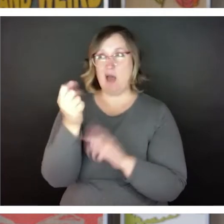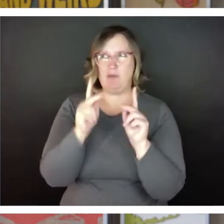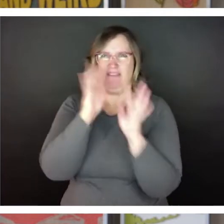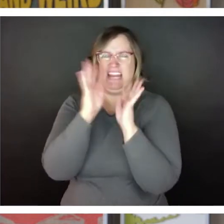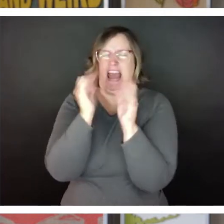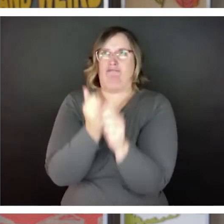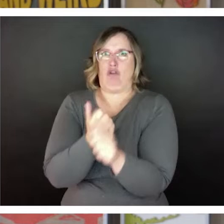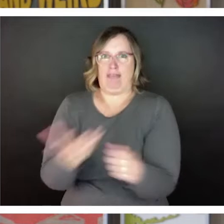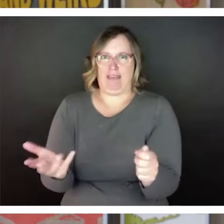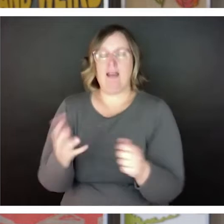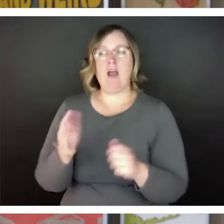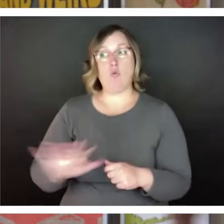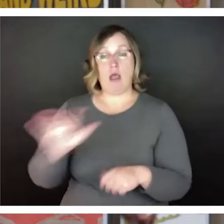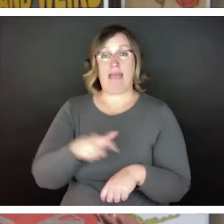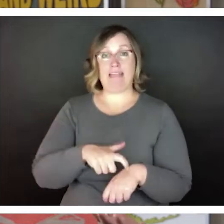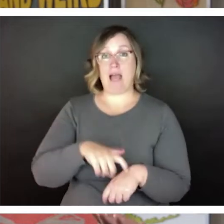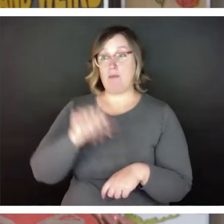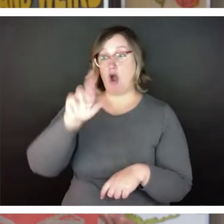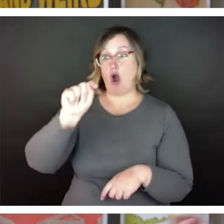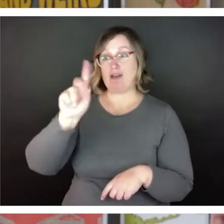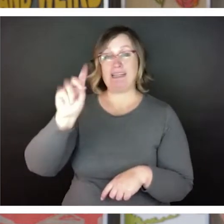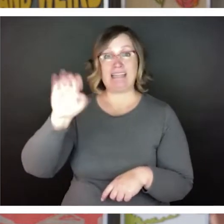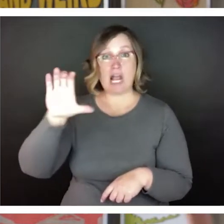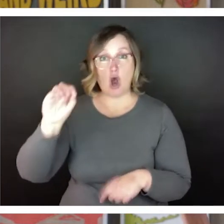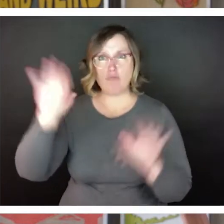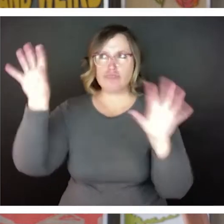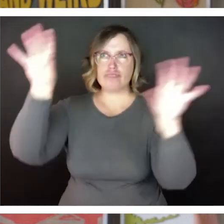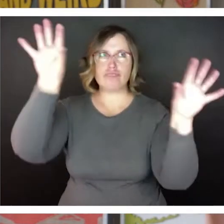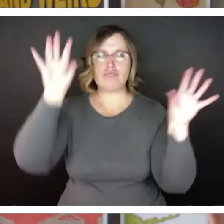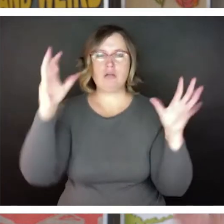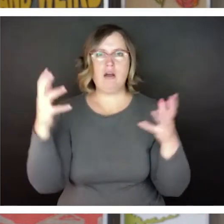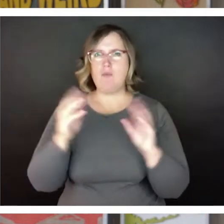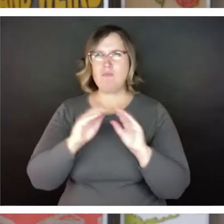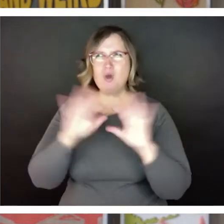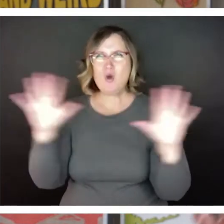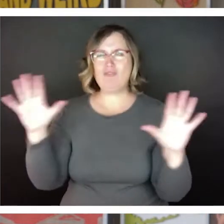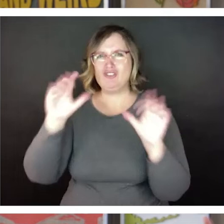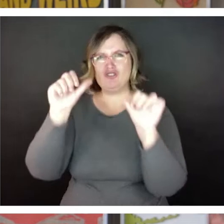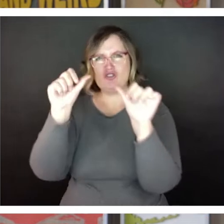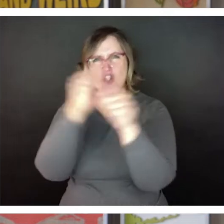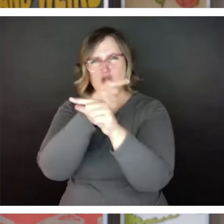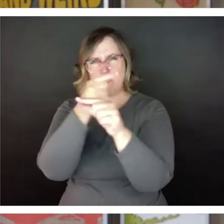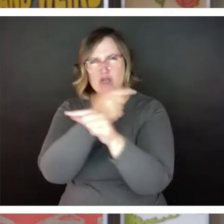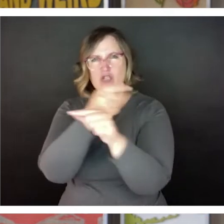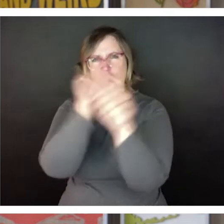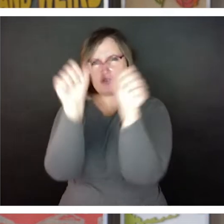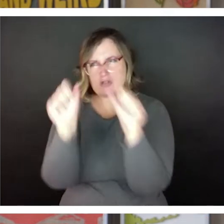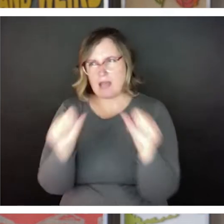Around that time, art deco splashed onto the shores in an explosion of geometric shapes. The Guardian building in Detroit,